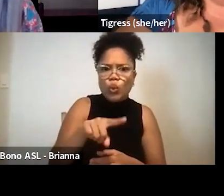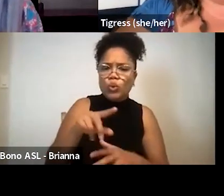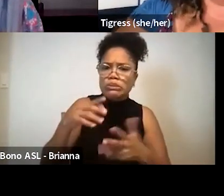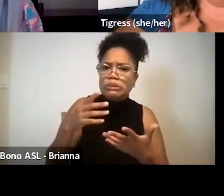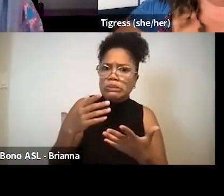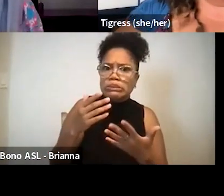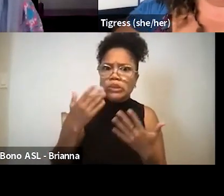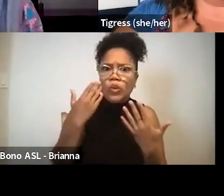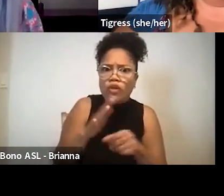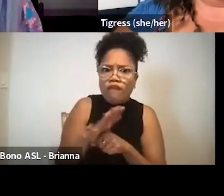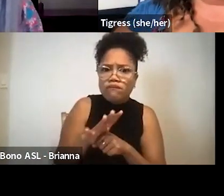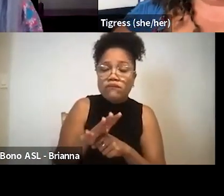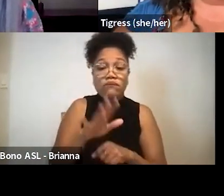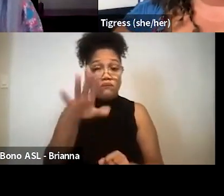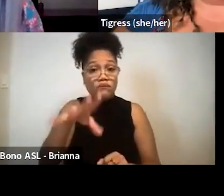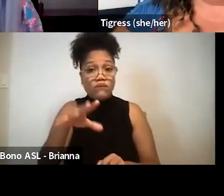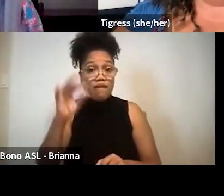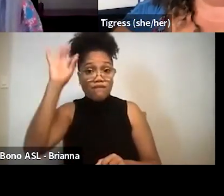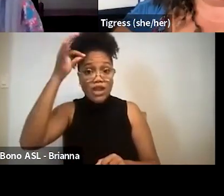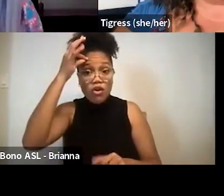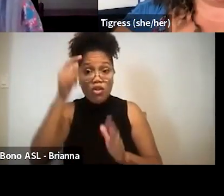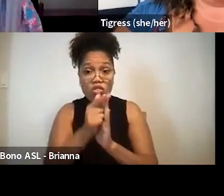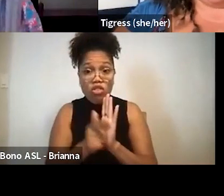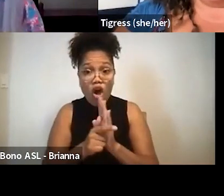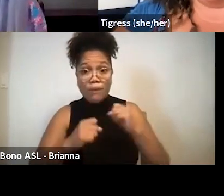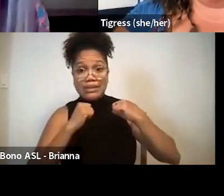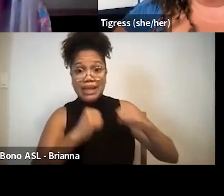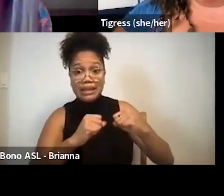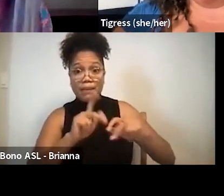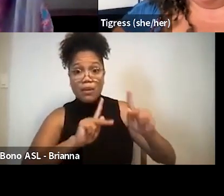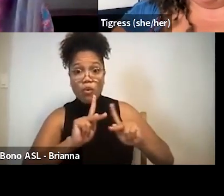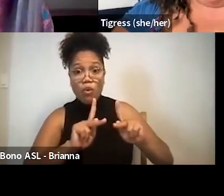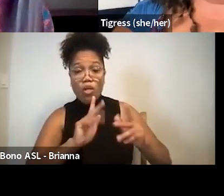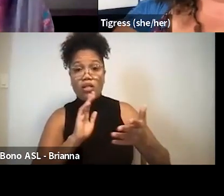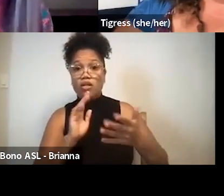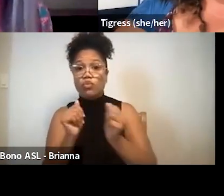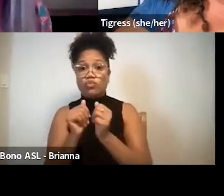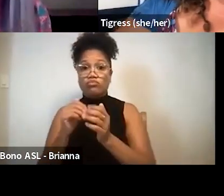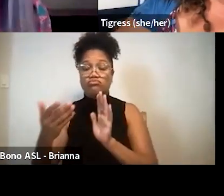There is no federal law in the United States protecting people against height and weight discrimination at the state level.